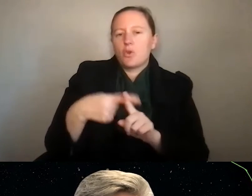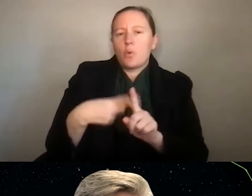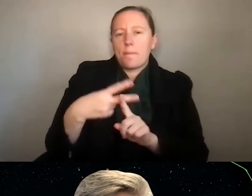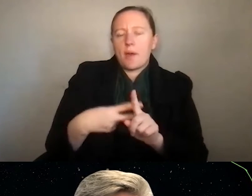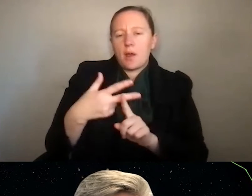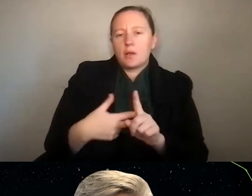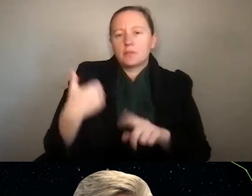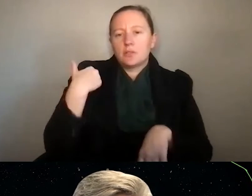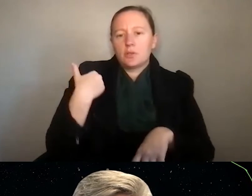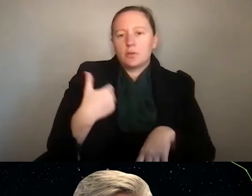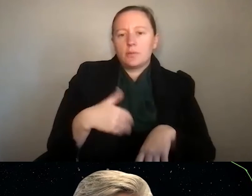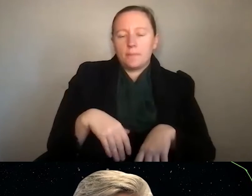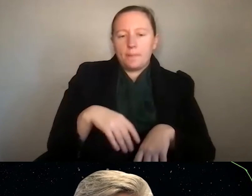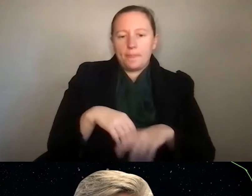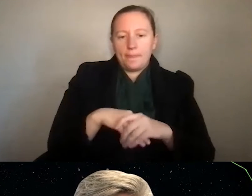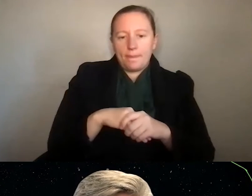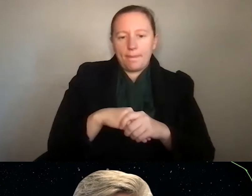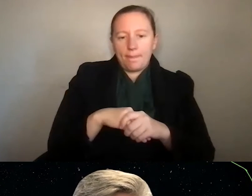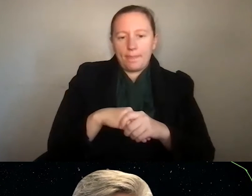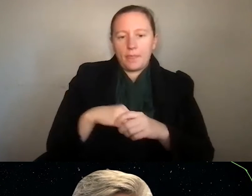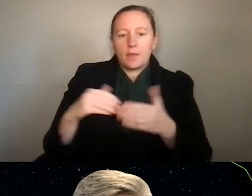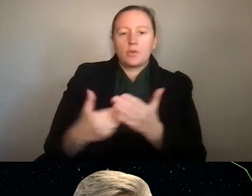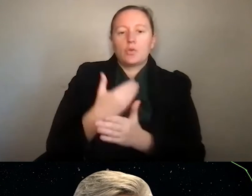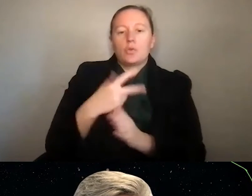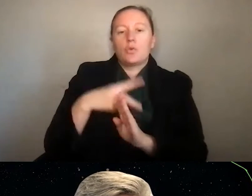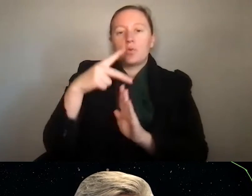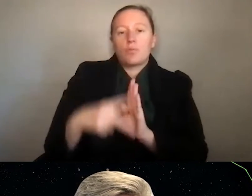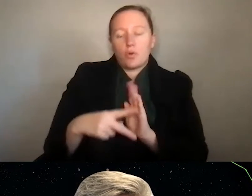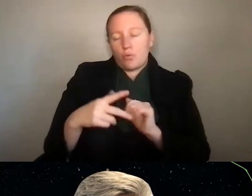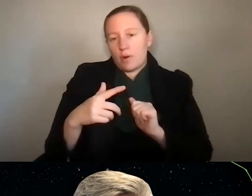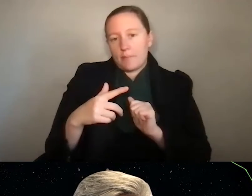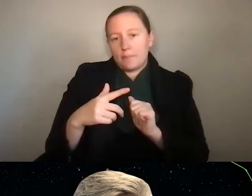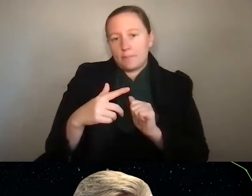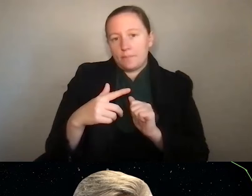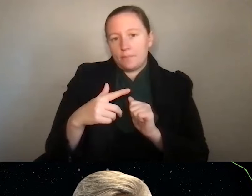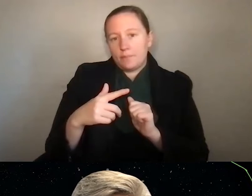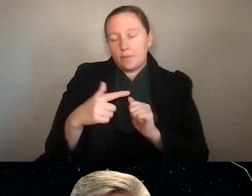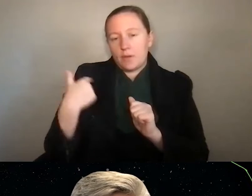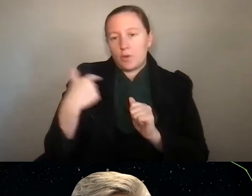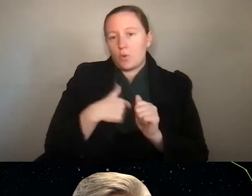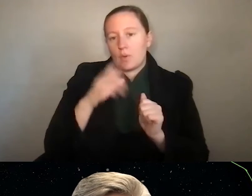Last month, new program, we came up with a new solicitation that